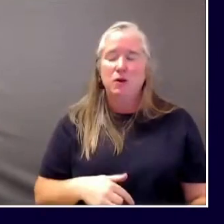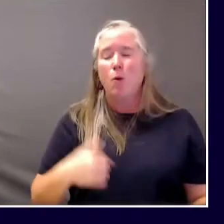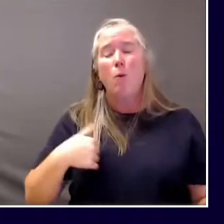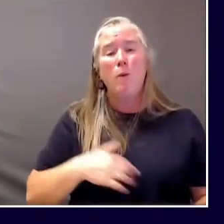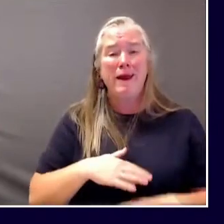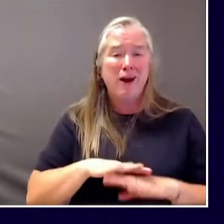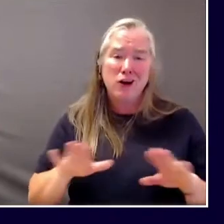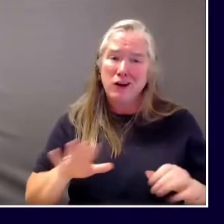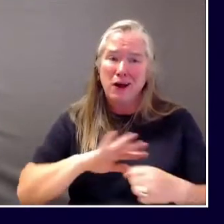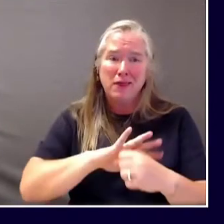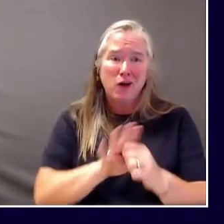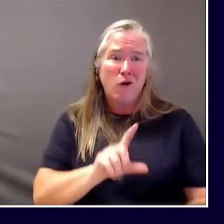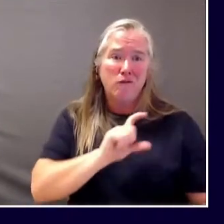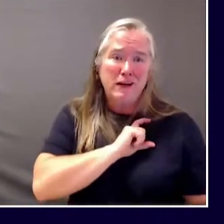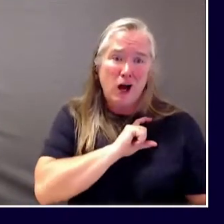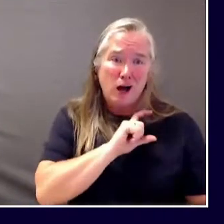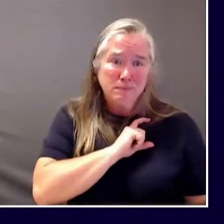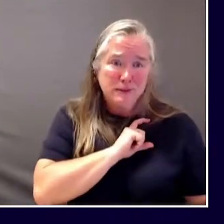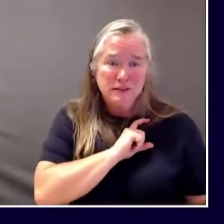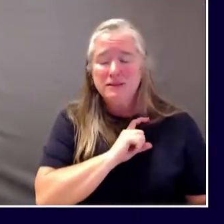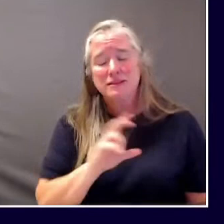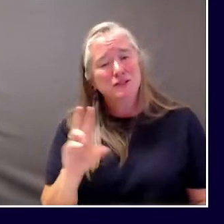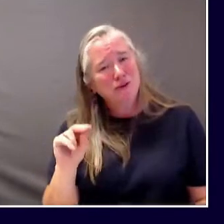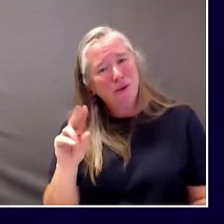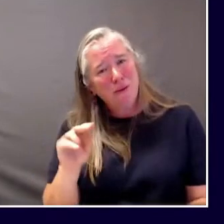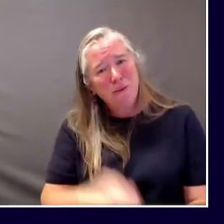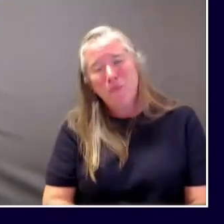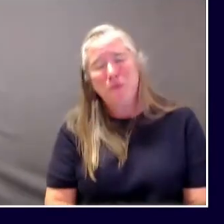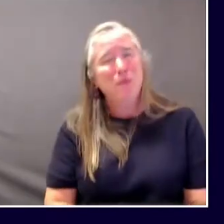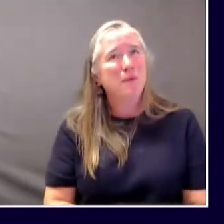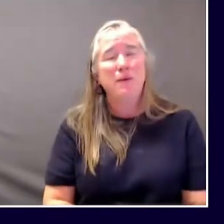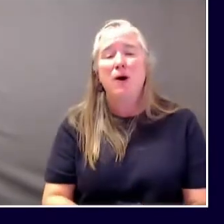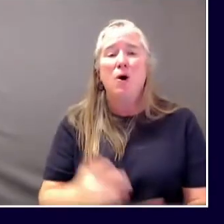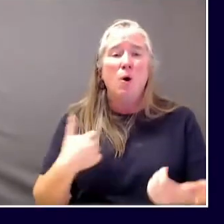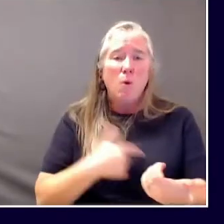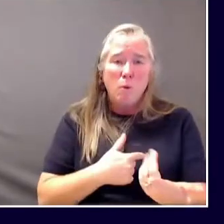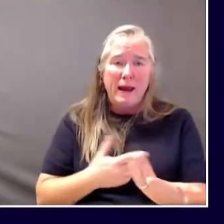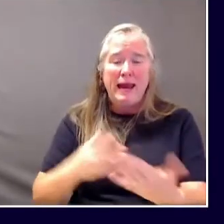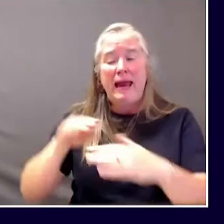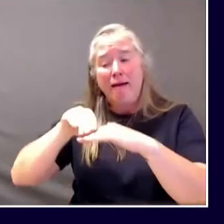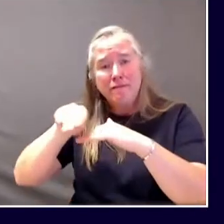everybody's behavior far from it